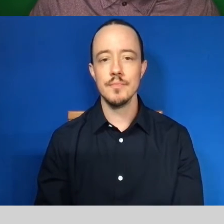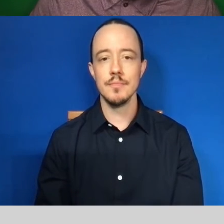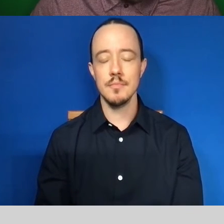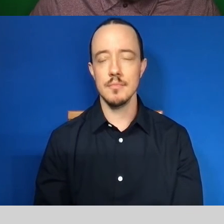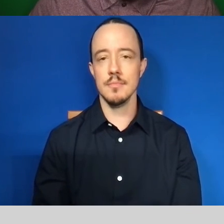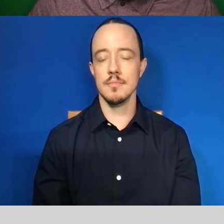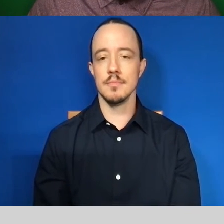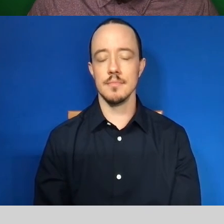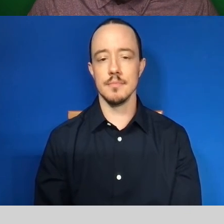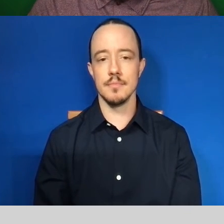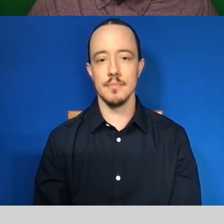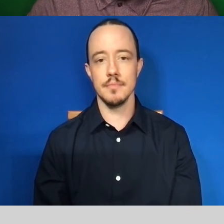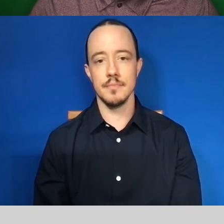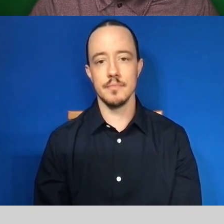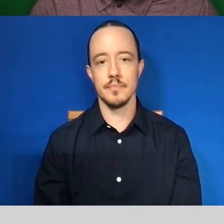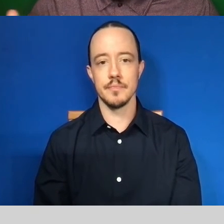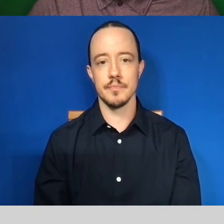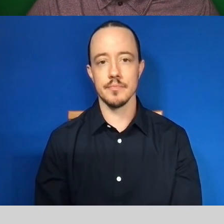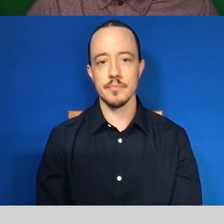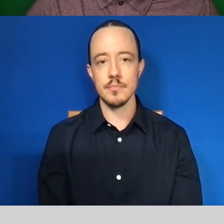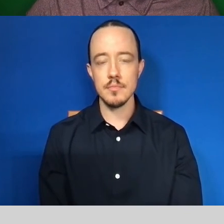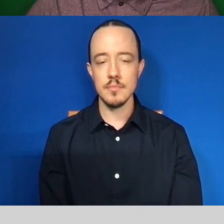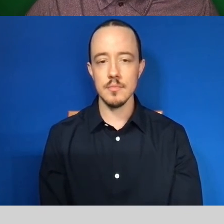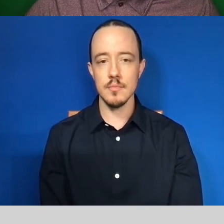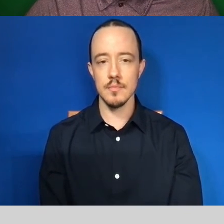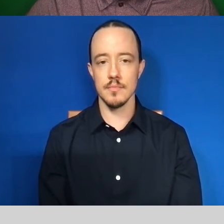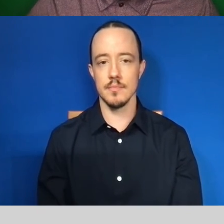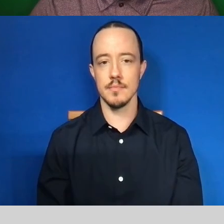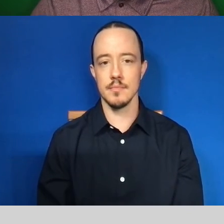but can also be a partial line, depending on the pattern that you specify.